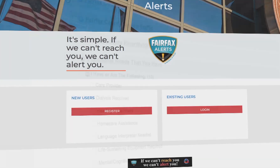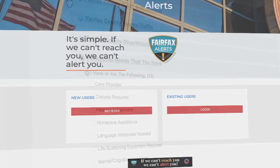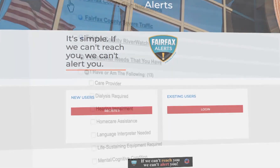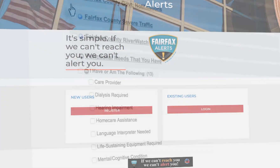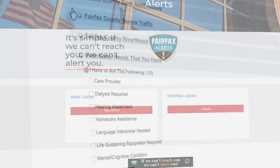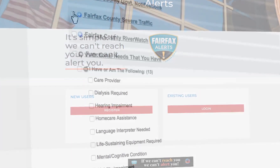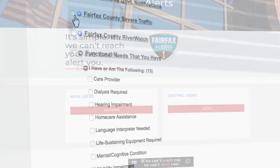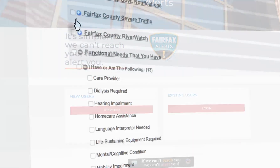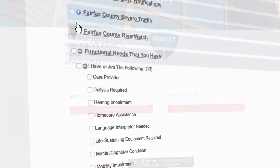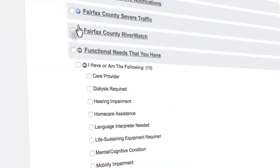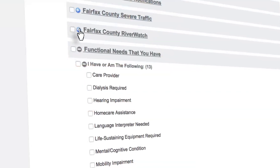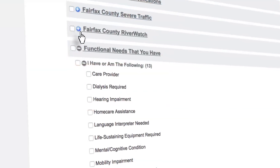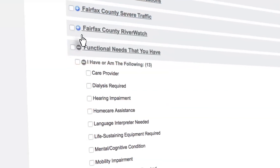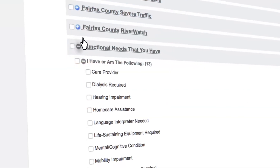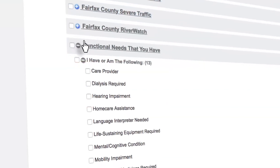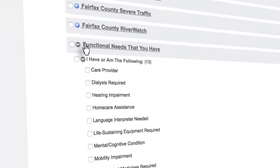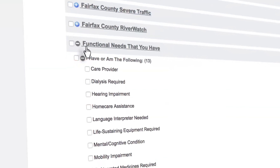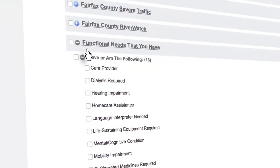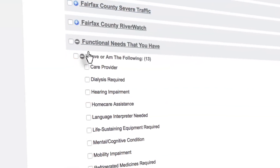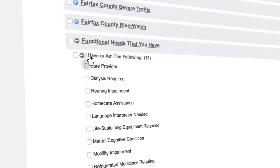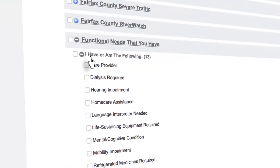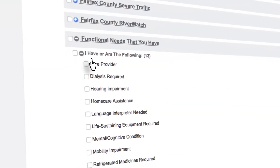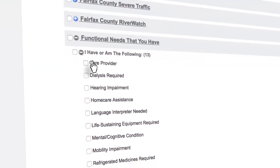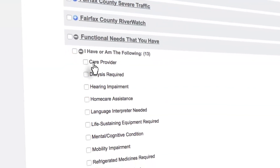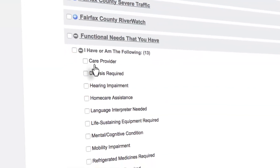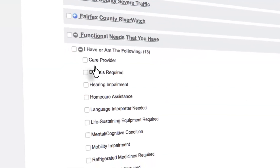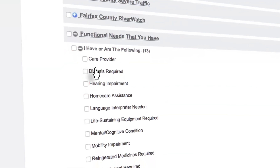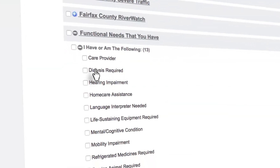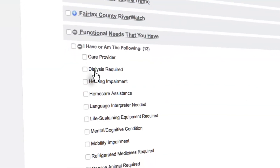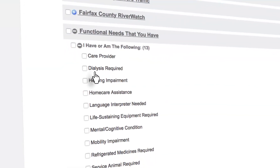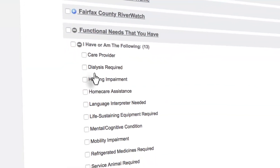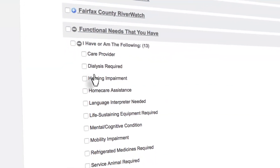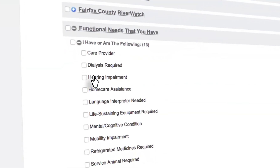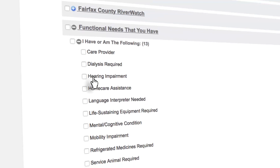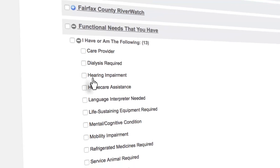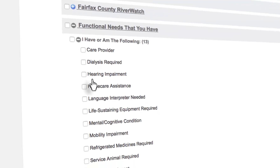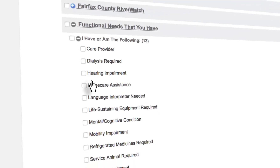emergency, Fairfax county uses this system to deliver